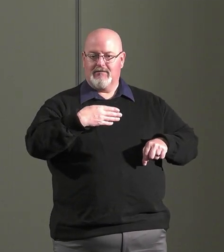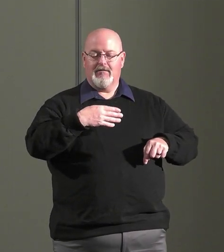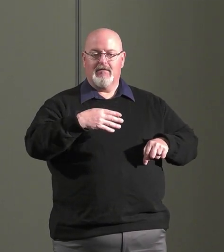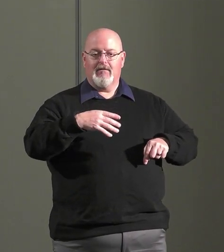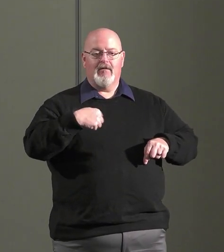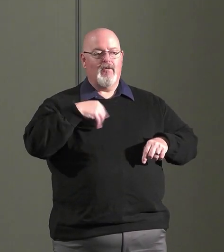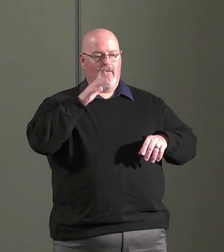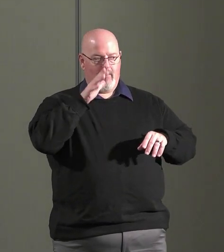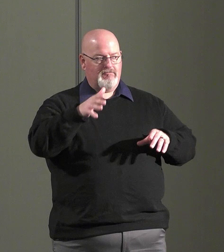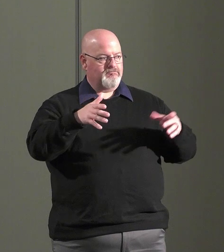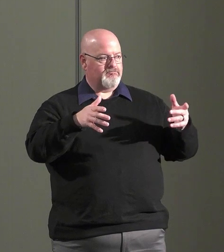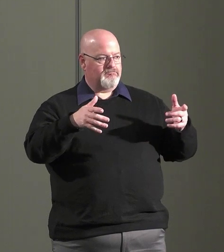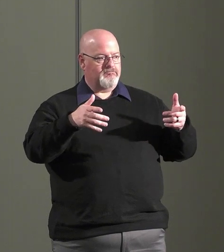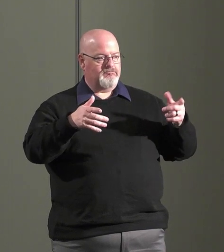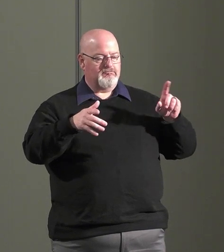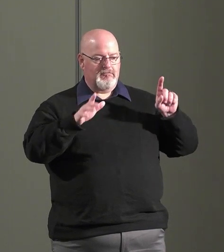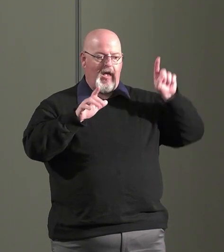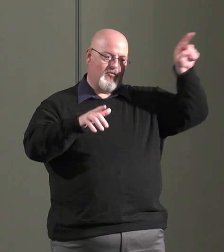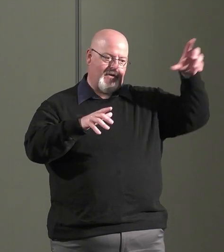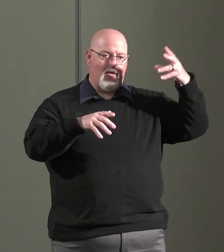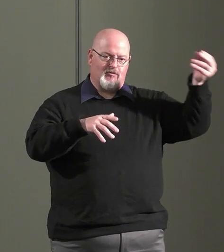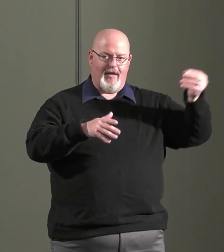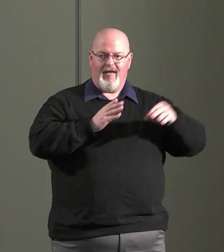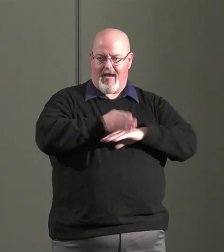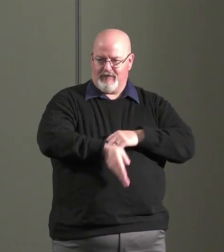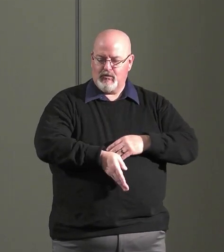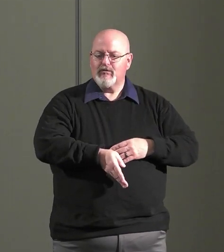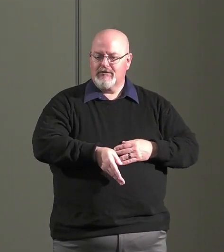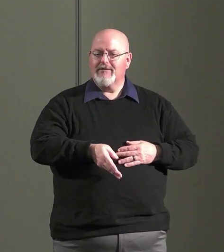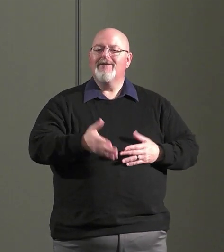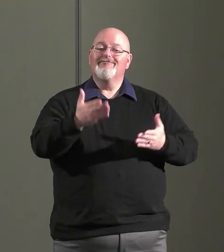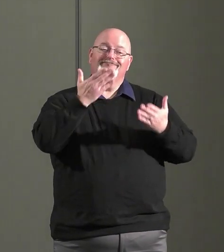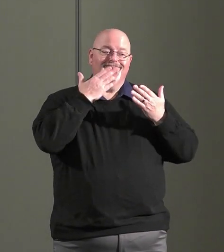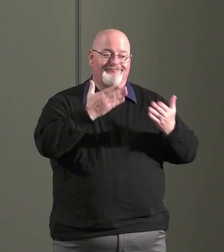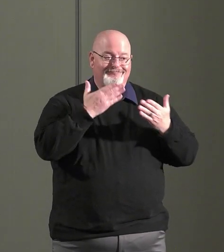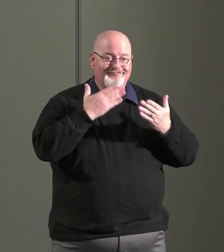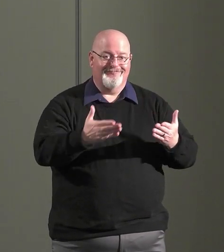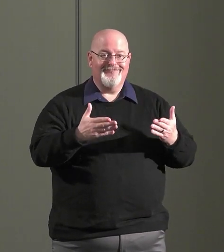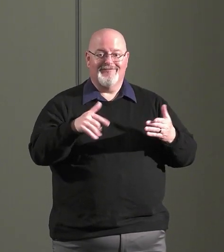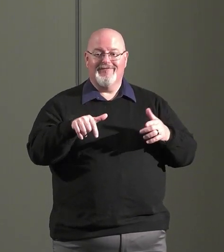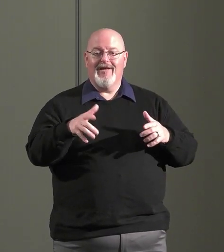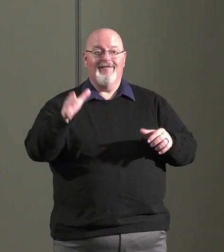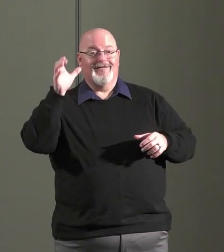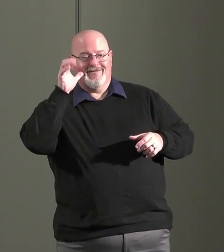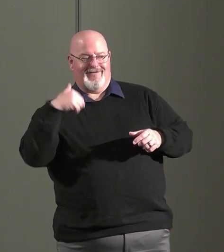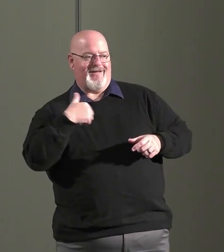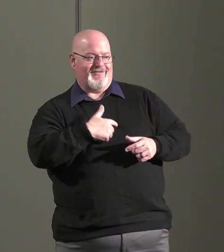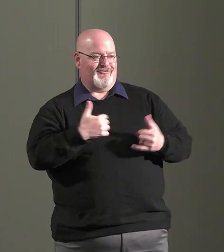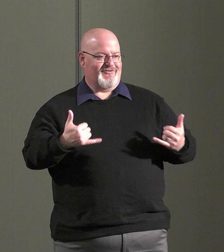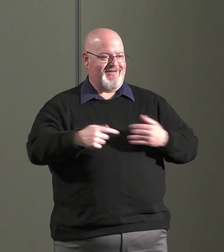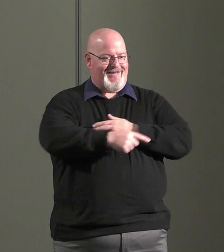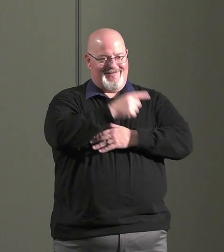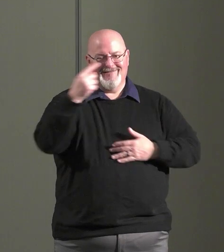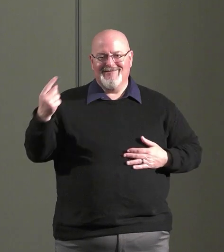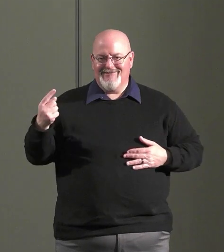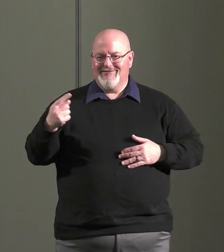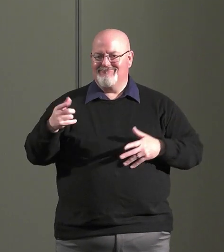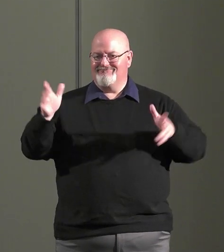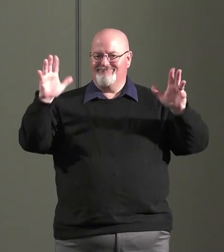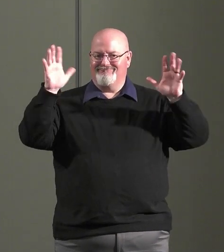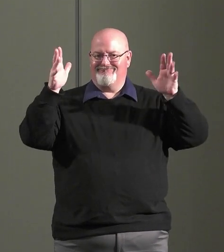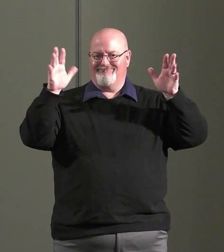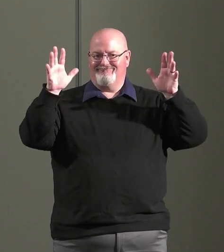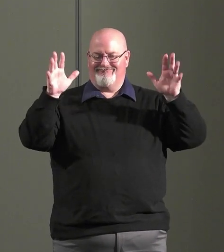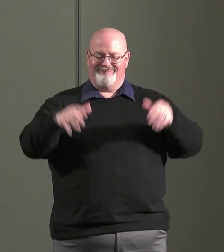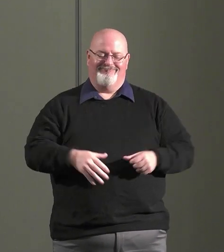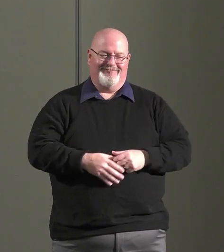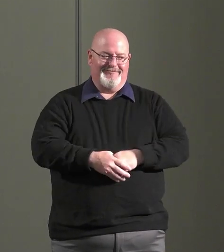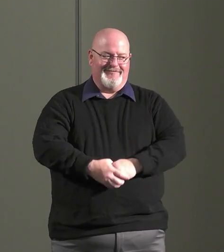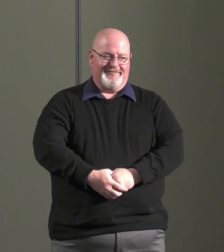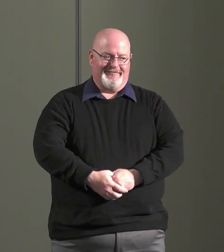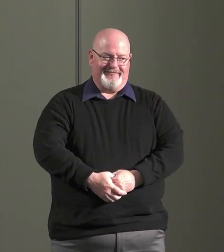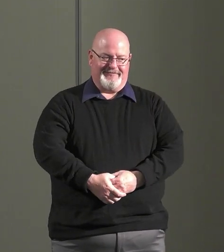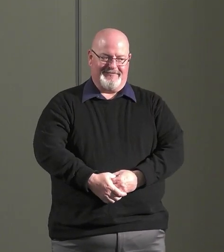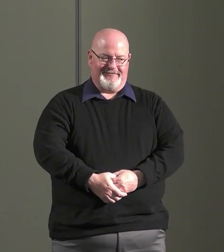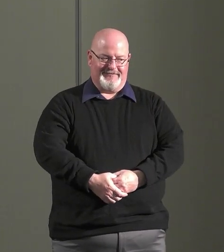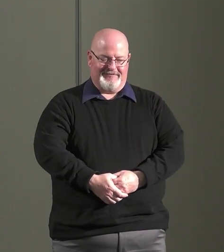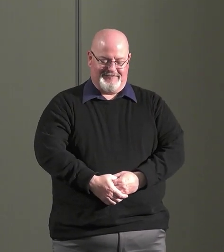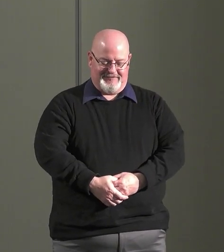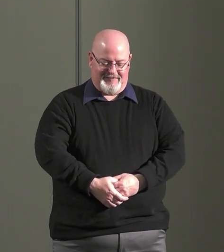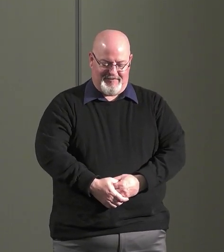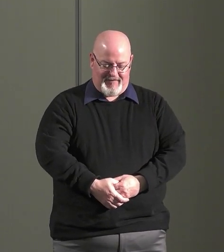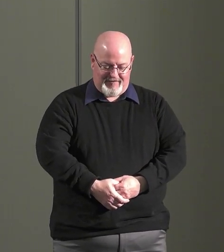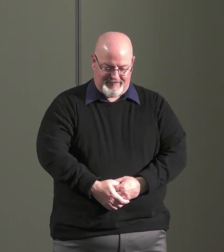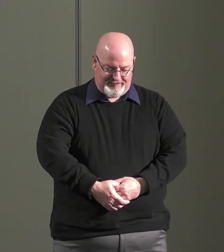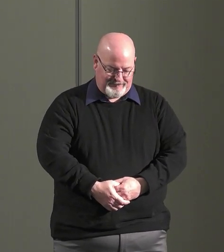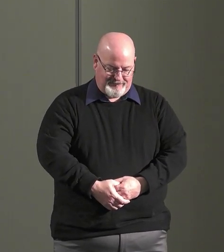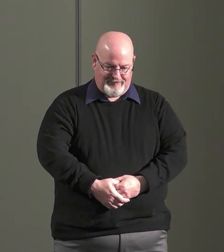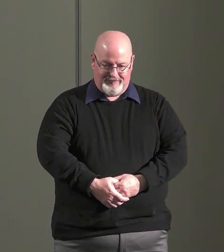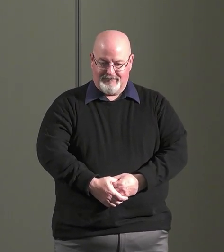are coming and outside afterwards. Thank you for listening to us today.